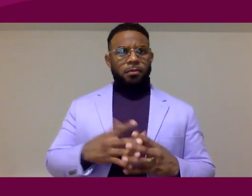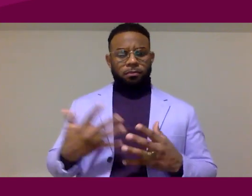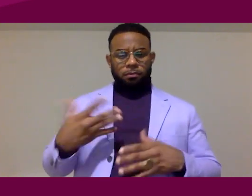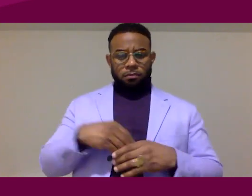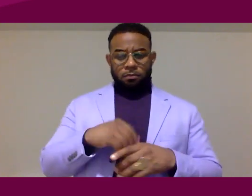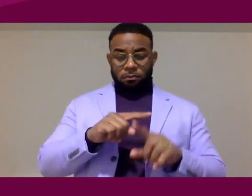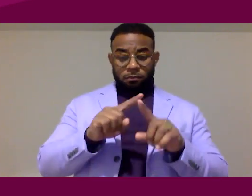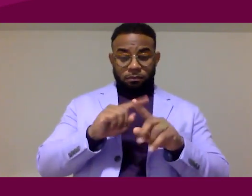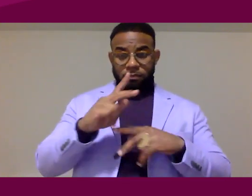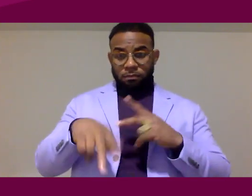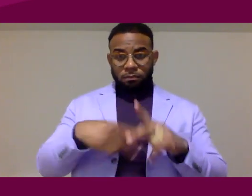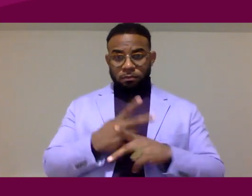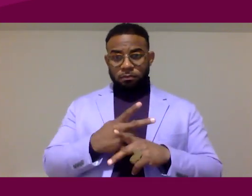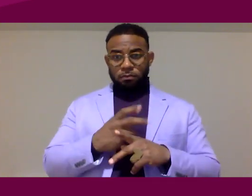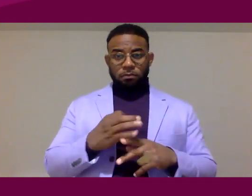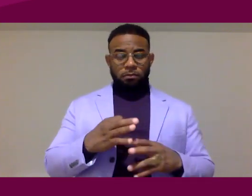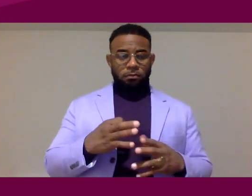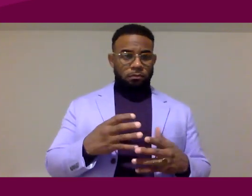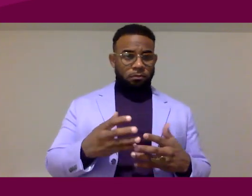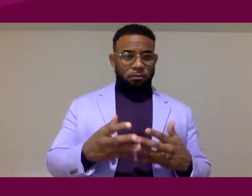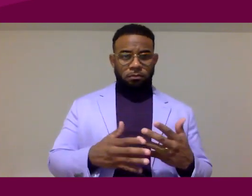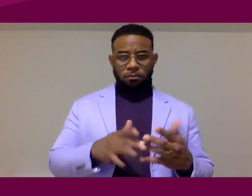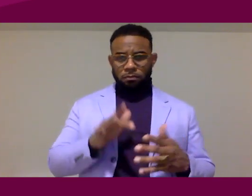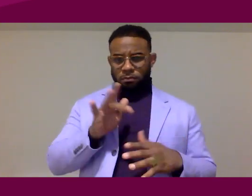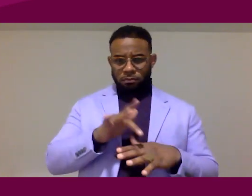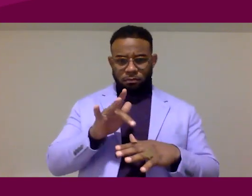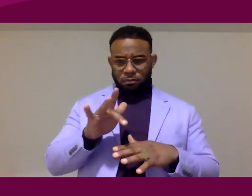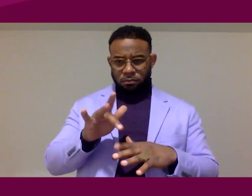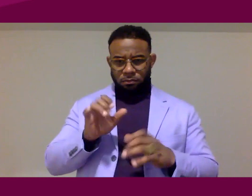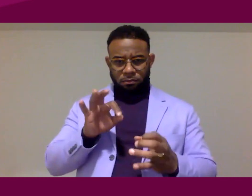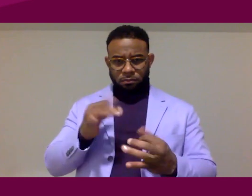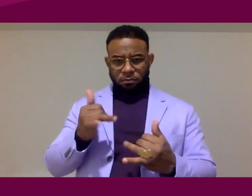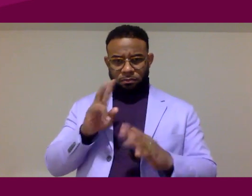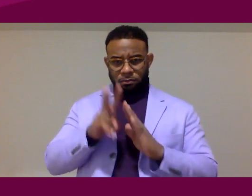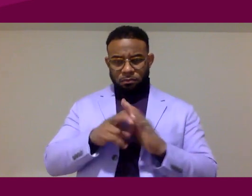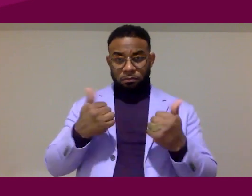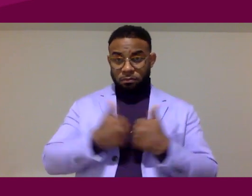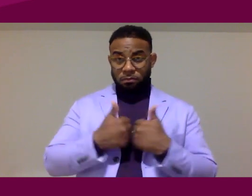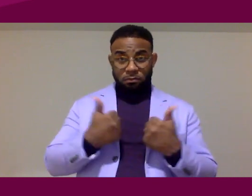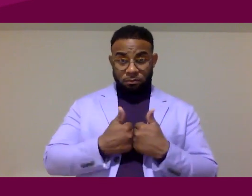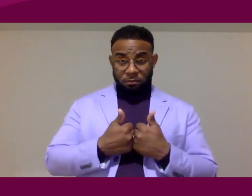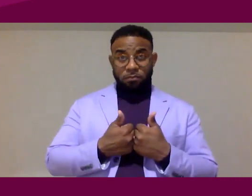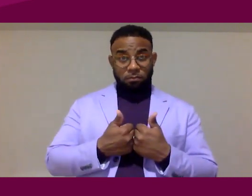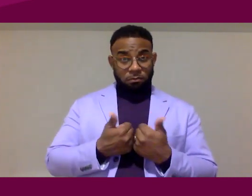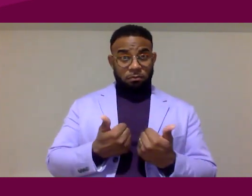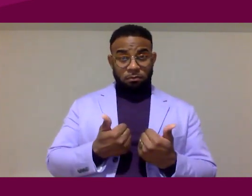different types of buttons and inputs to play video games.